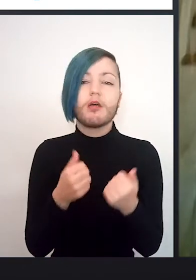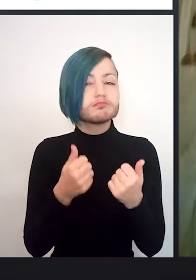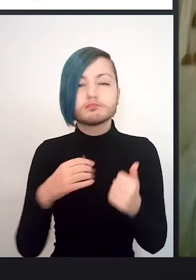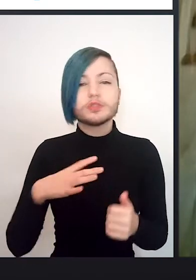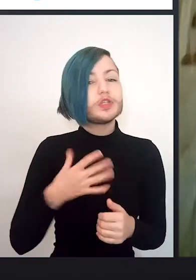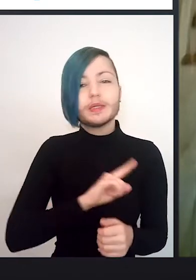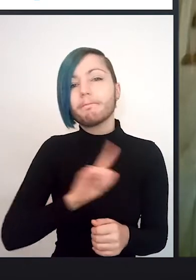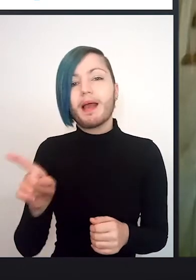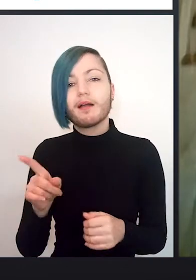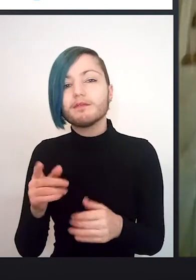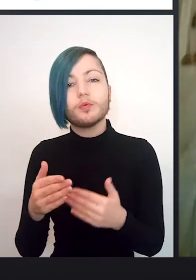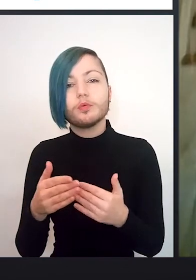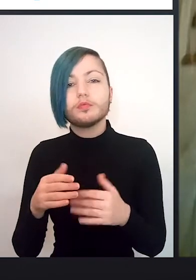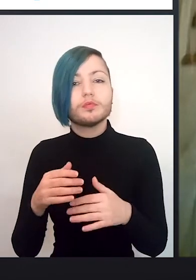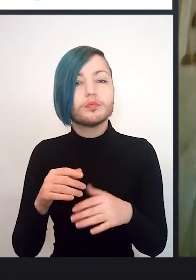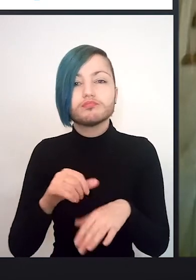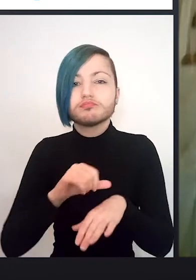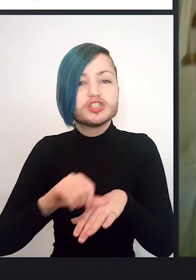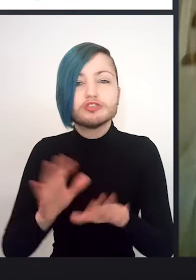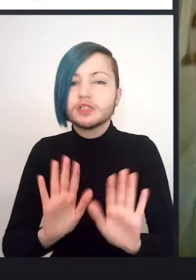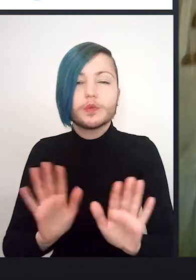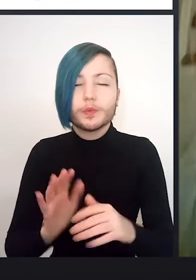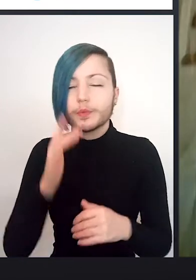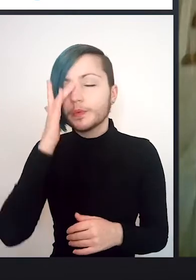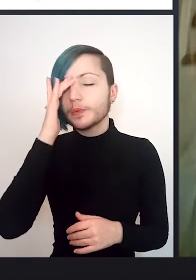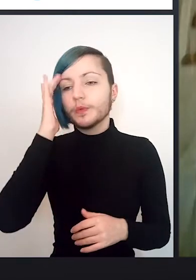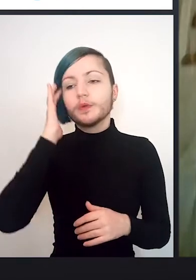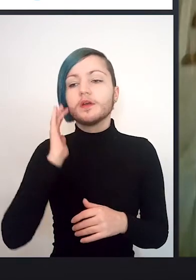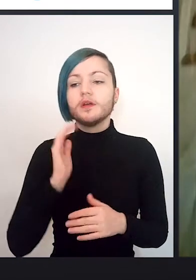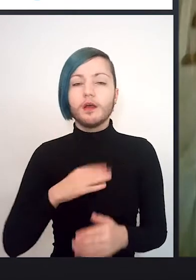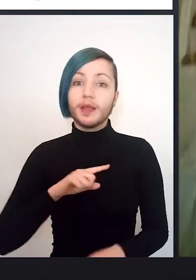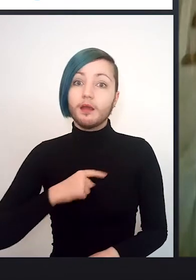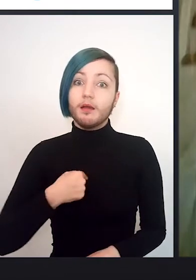"You don't need to come in for further op", which was a relief.